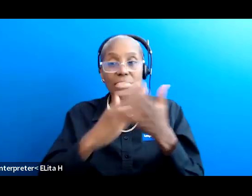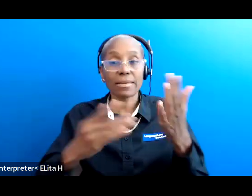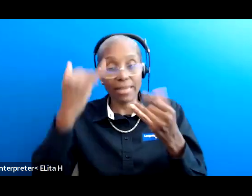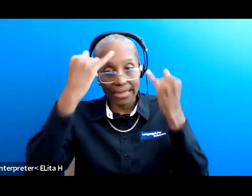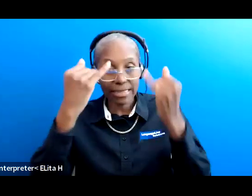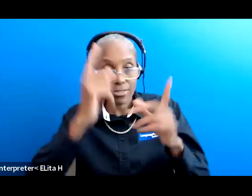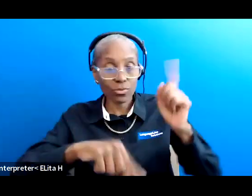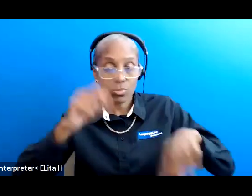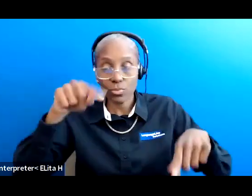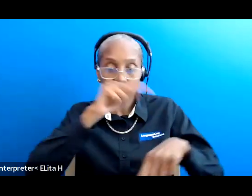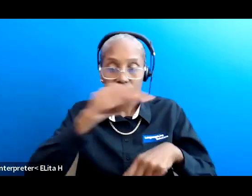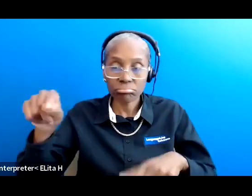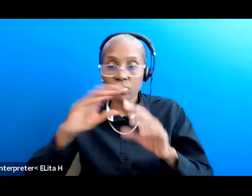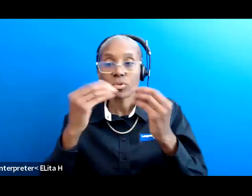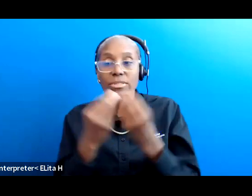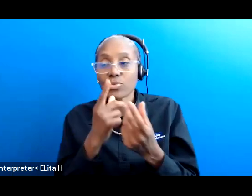organizations and how to do that.